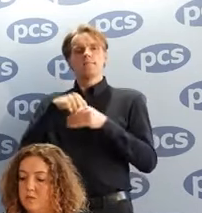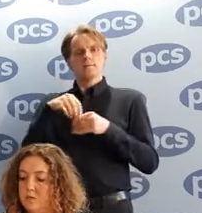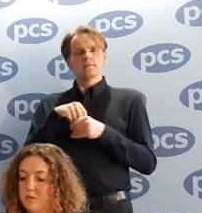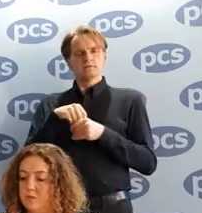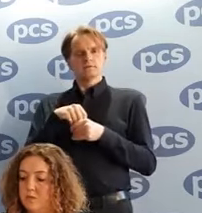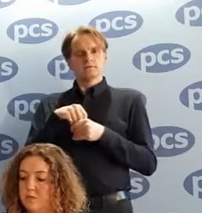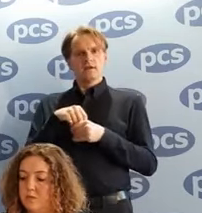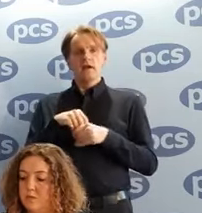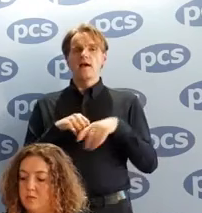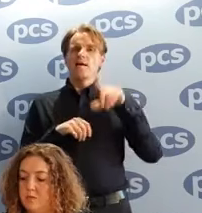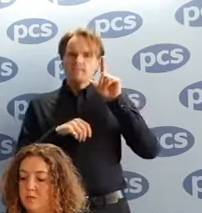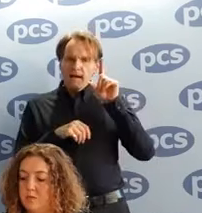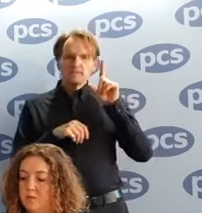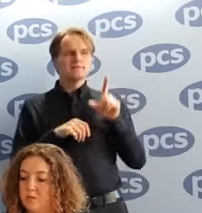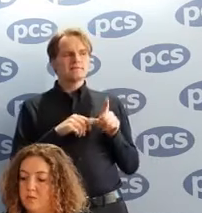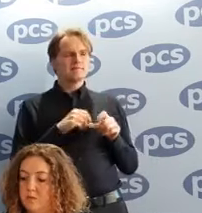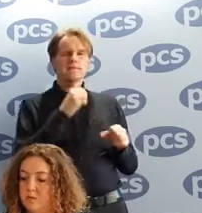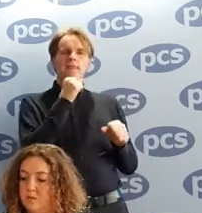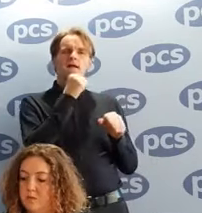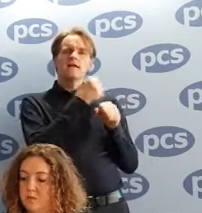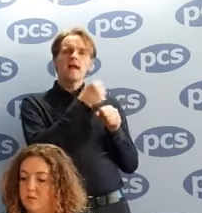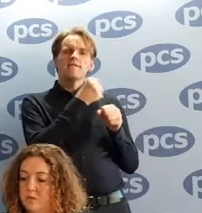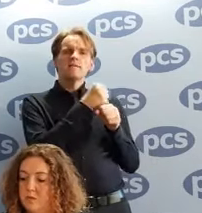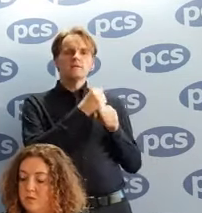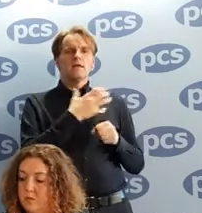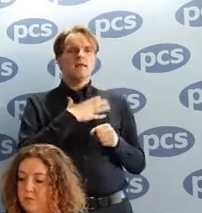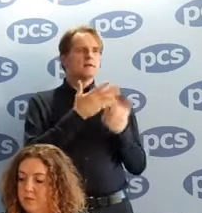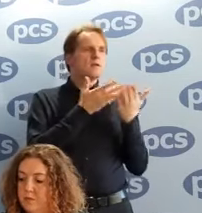like pay to be negotiated in 130 different places and every department